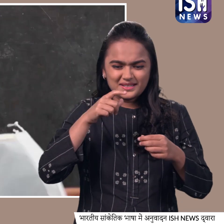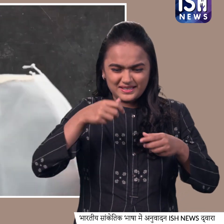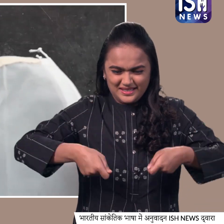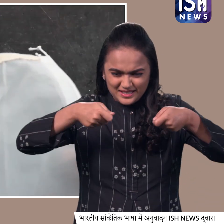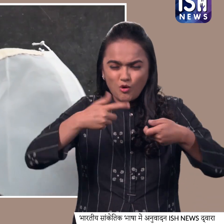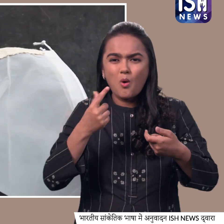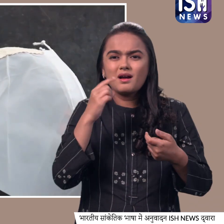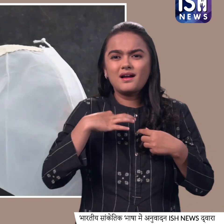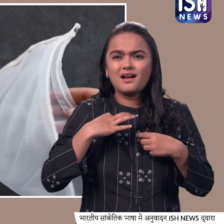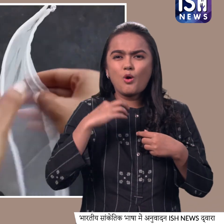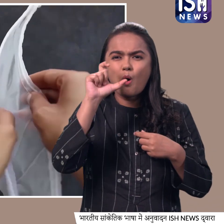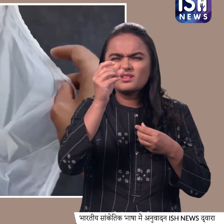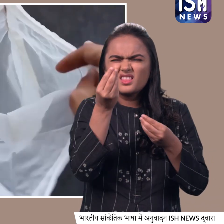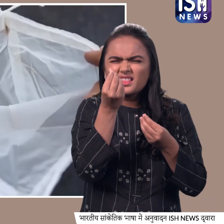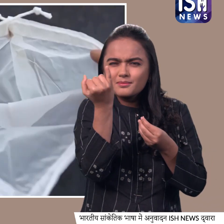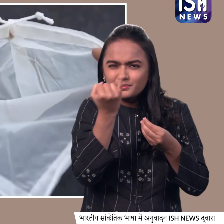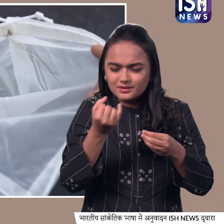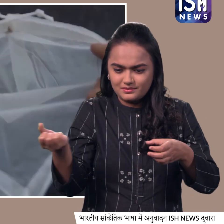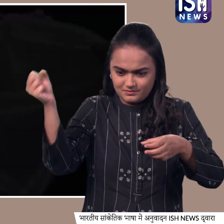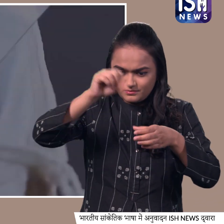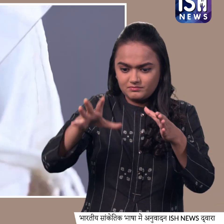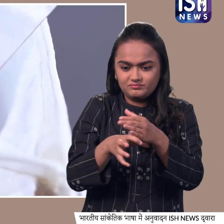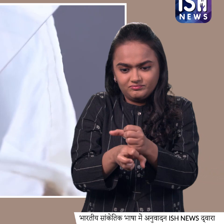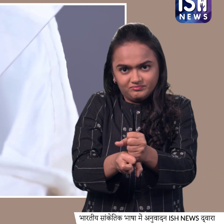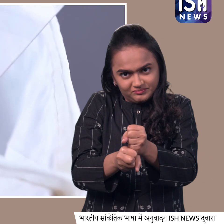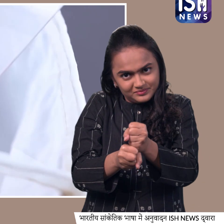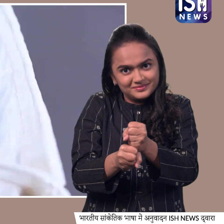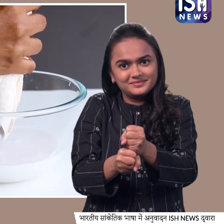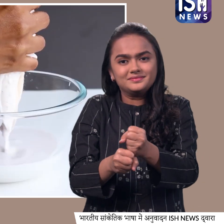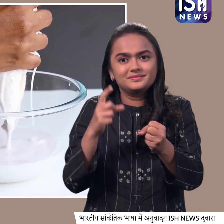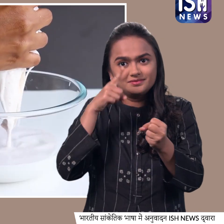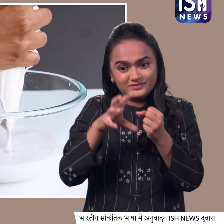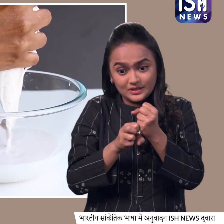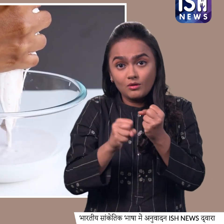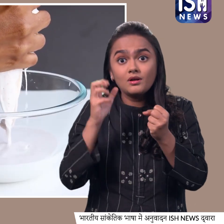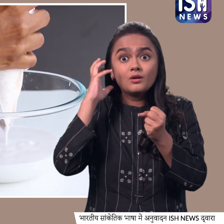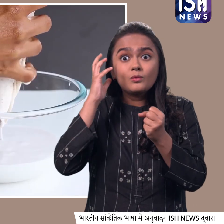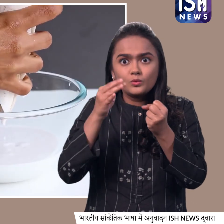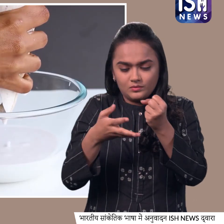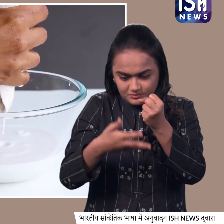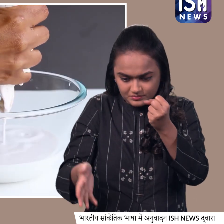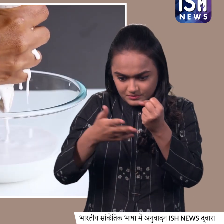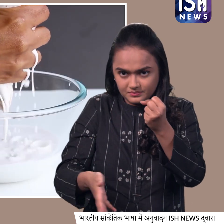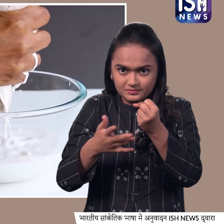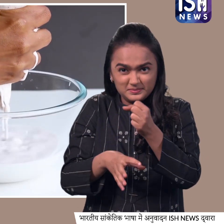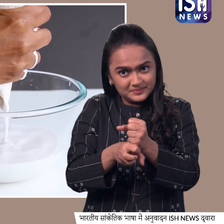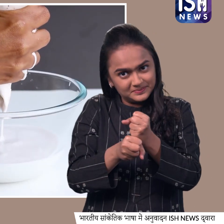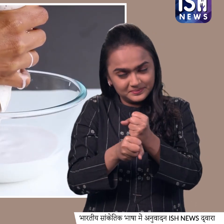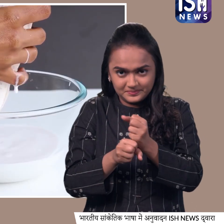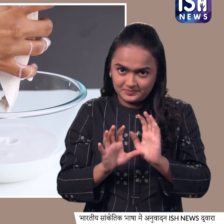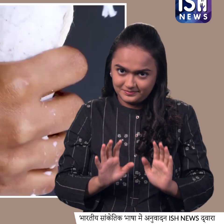Then take nut milk bag or a thin cotton cloth, add the mixture to it and squeeze it with your hands to remove the coconut milk.